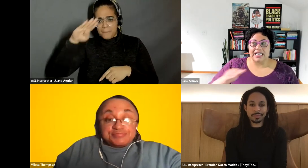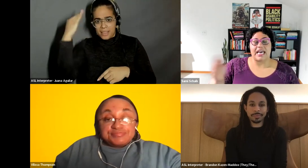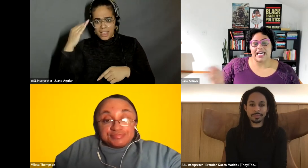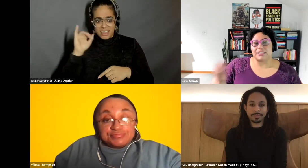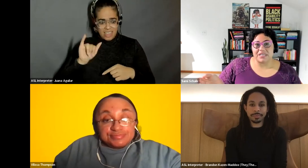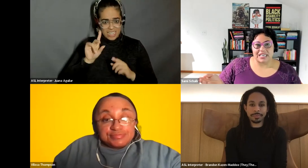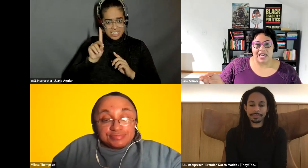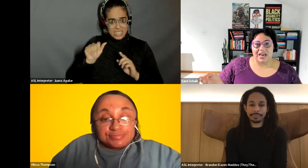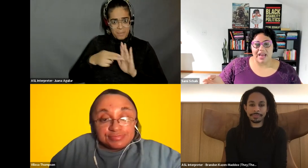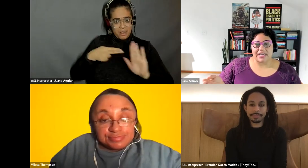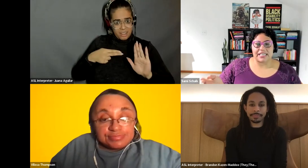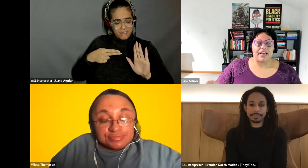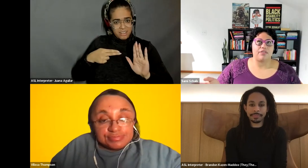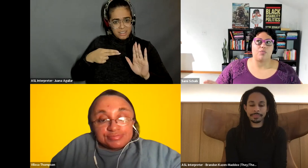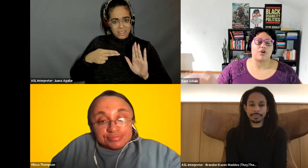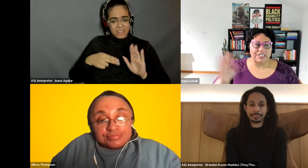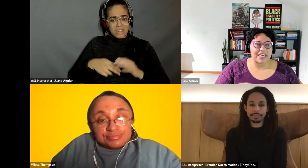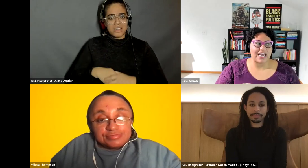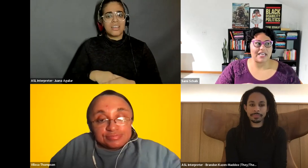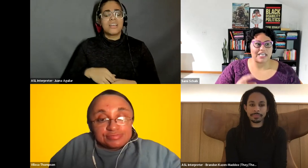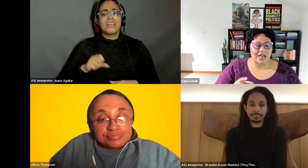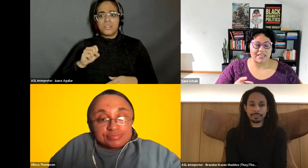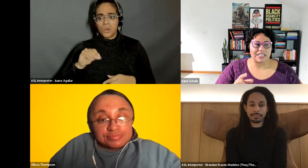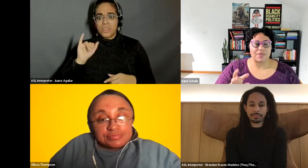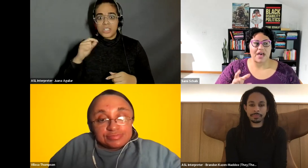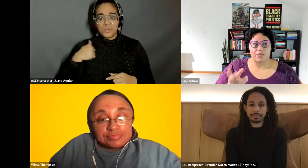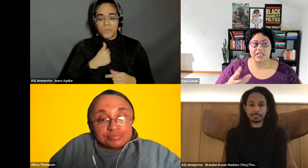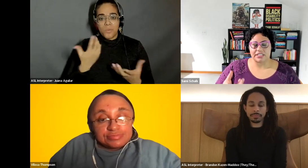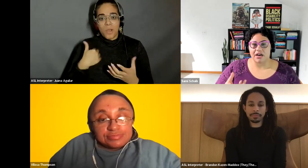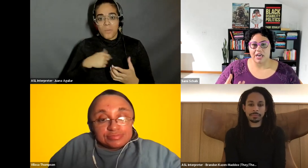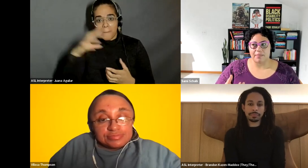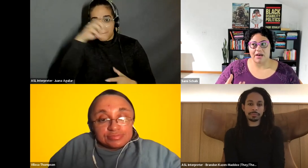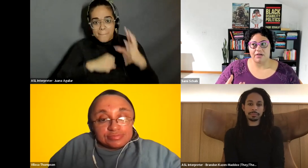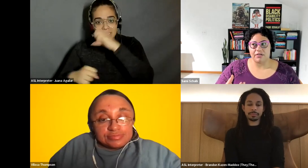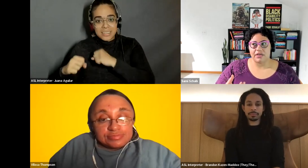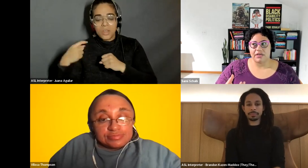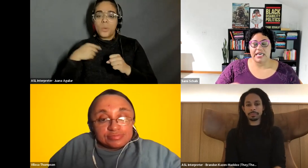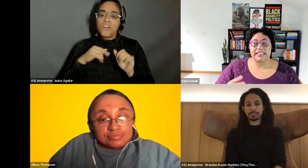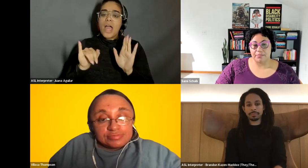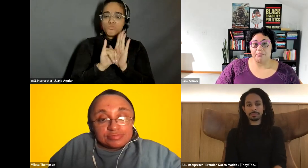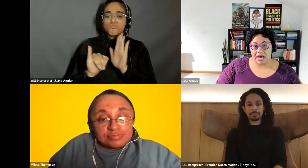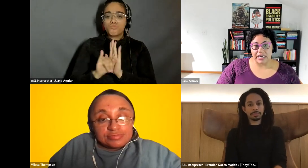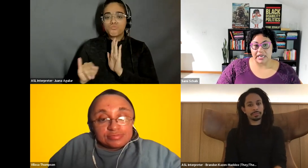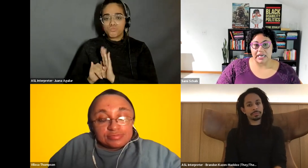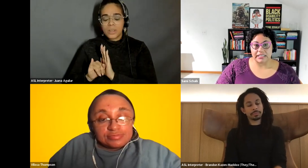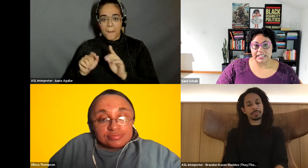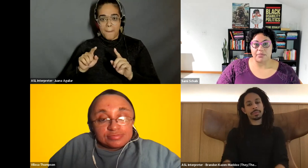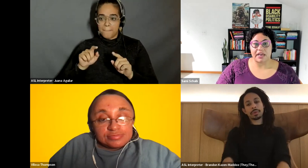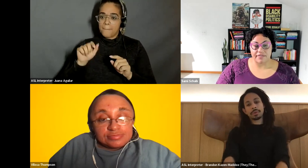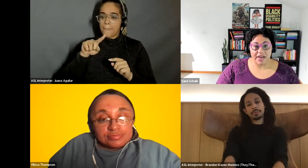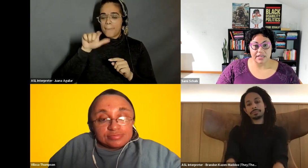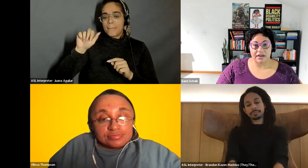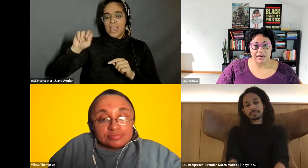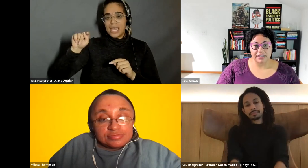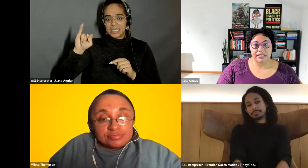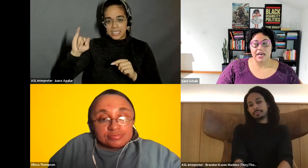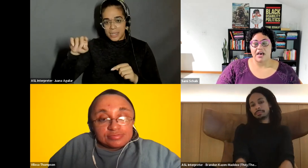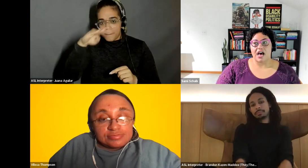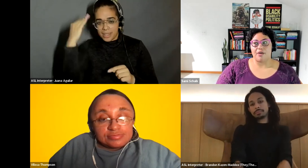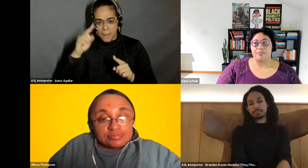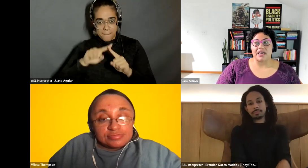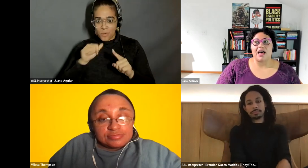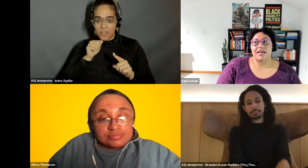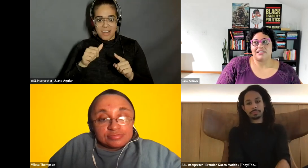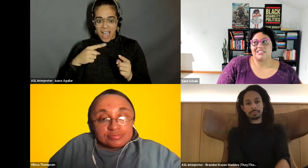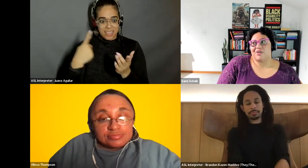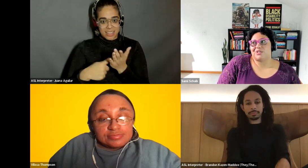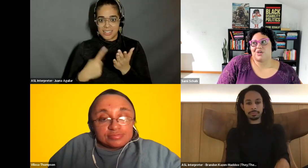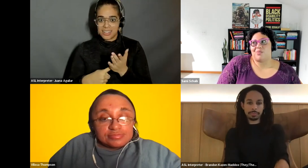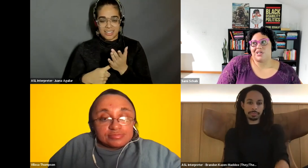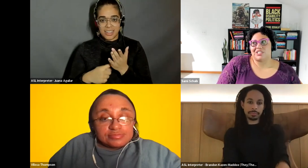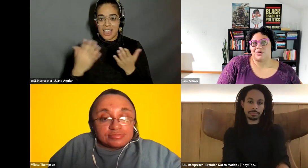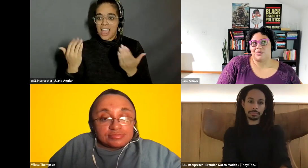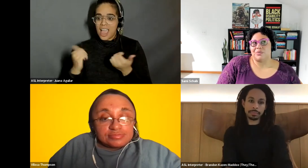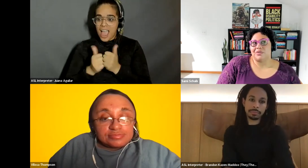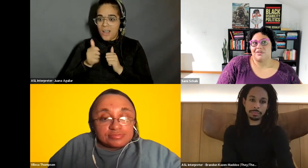Sami Schalk: gets missing right? It's that we're critiquing anti-blackness without really talking about it's embodied and disabling effects on us, because folks don't want to